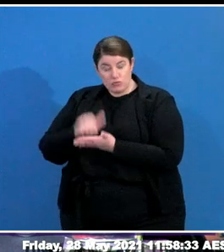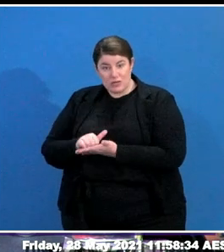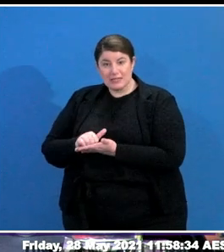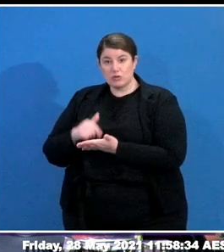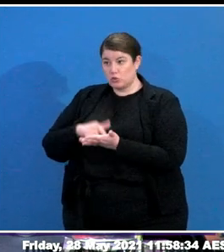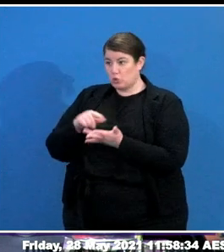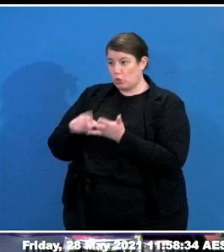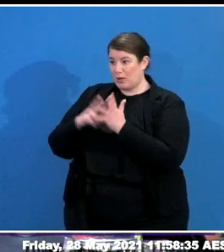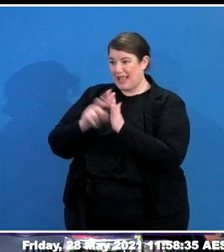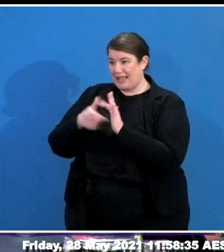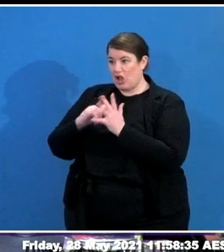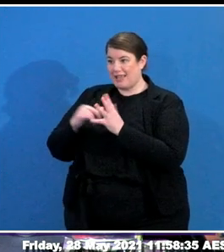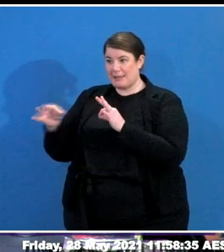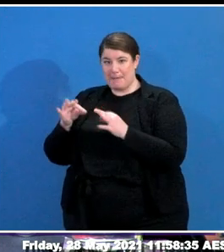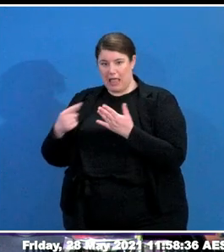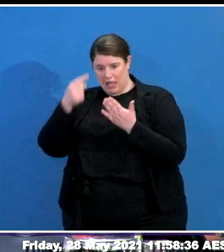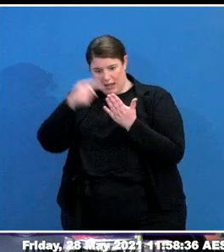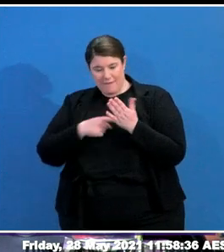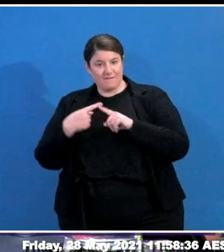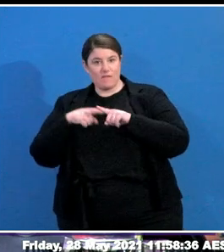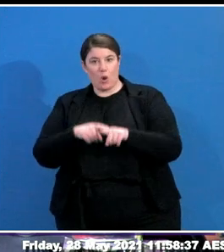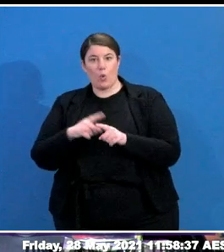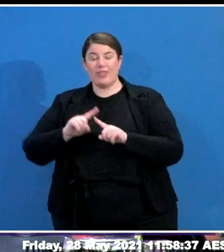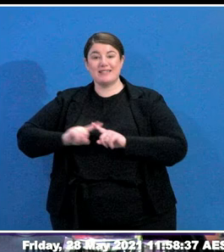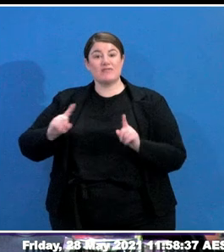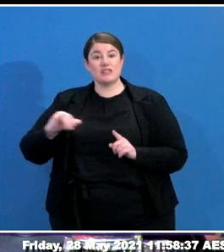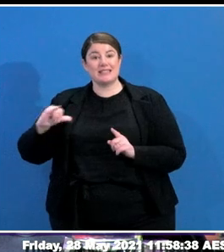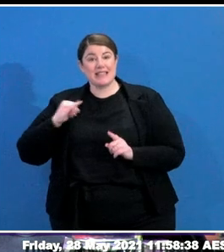to the NDIS plans with different staff in one